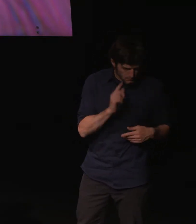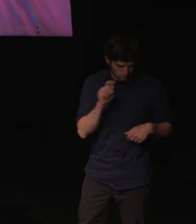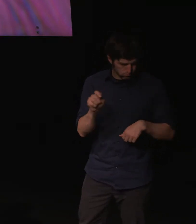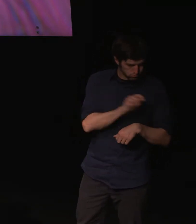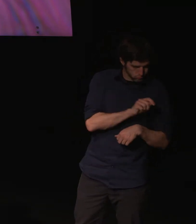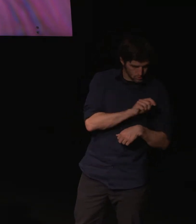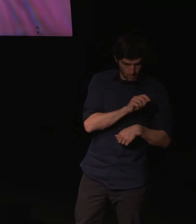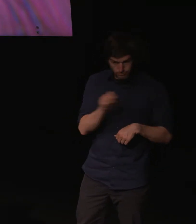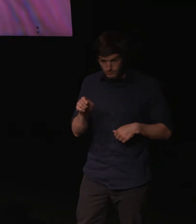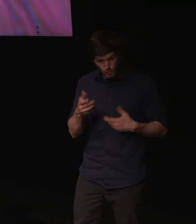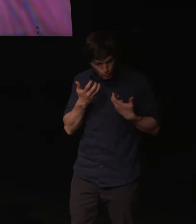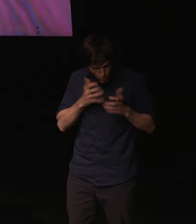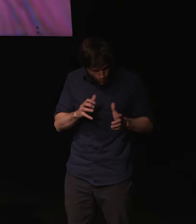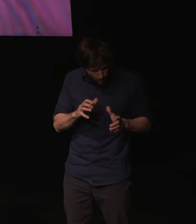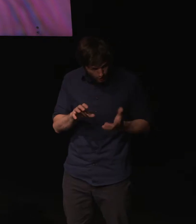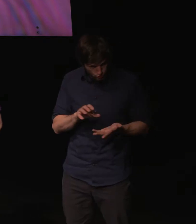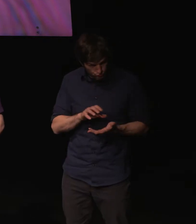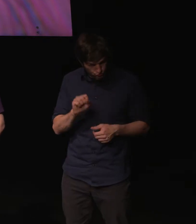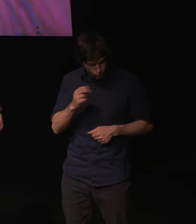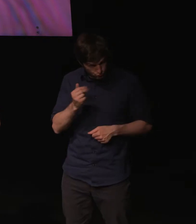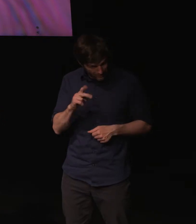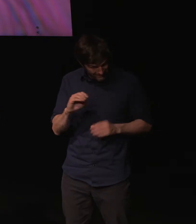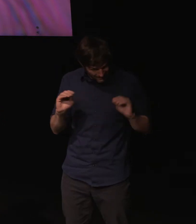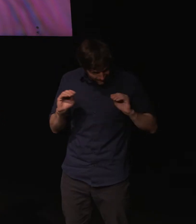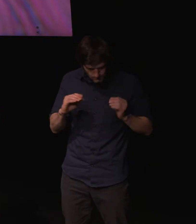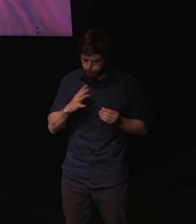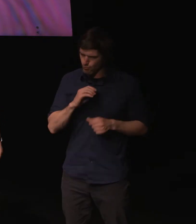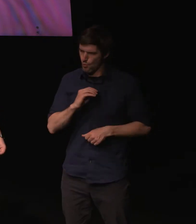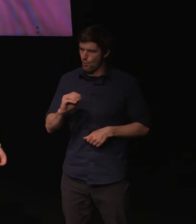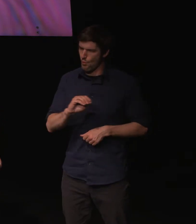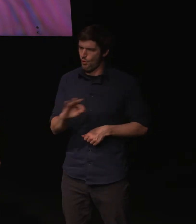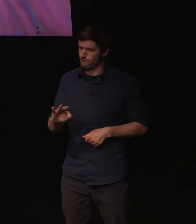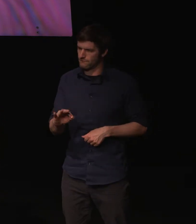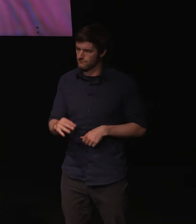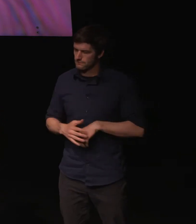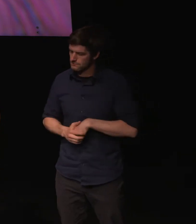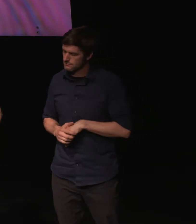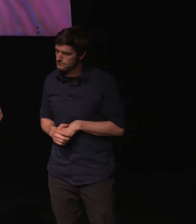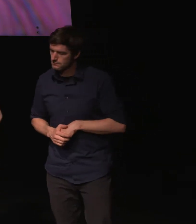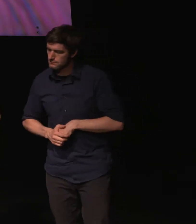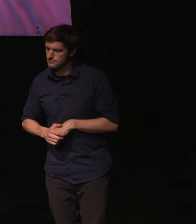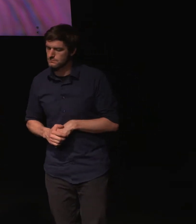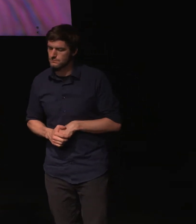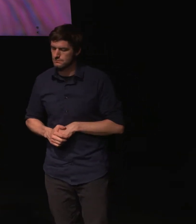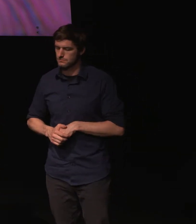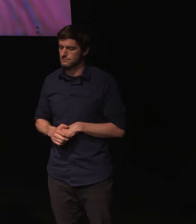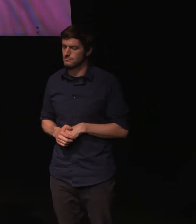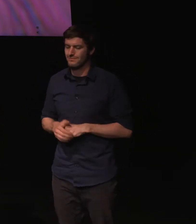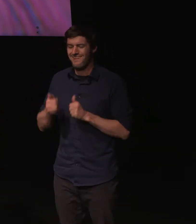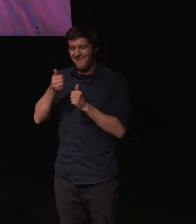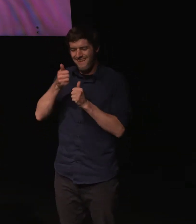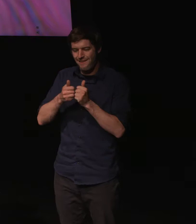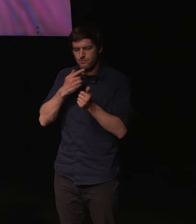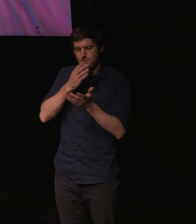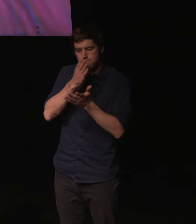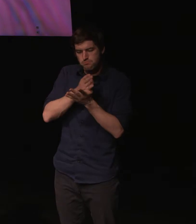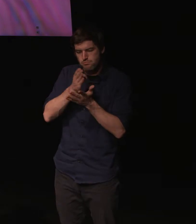You don't need screen shake, turn it off. Every facet of the game we wanted to cater it to the individual players.